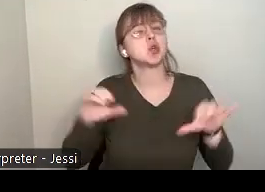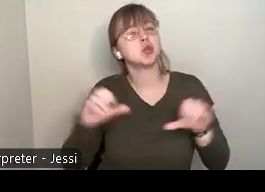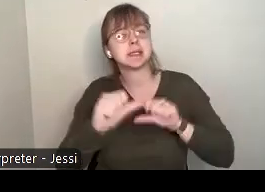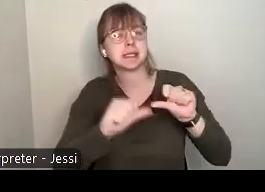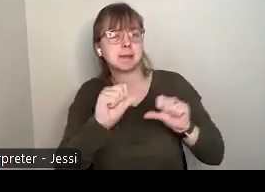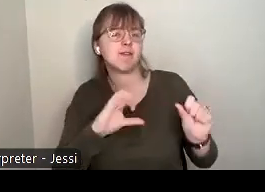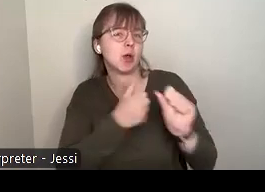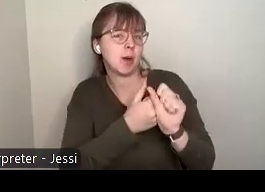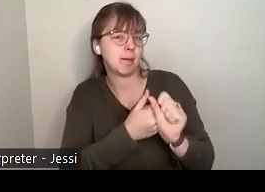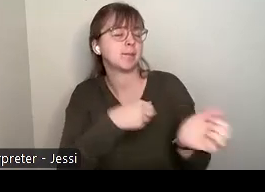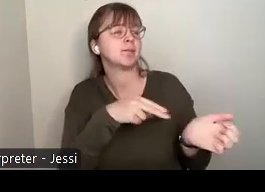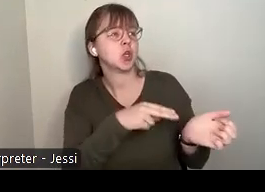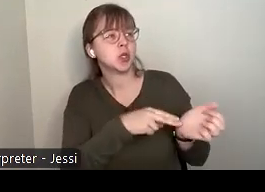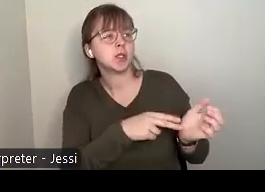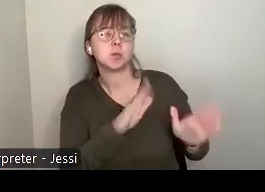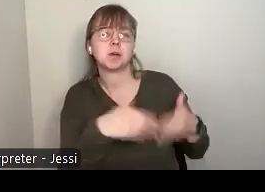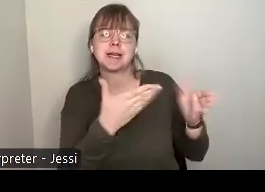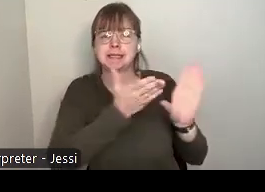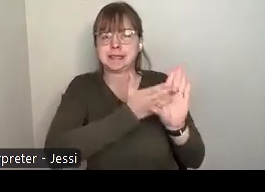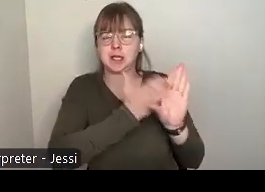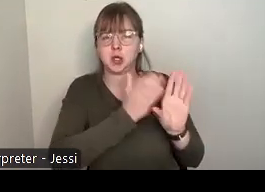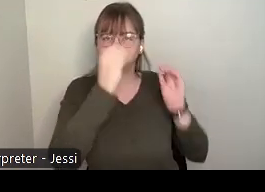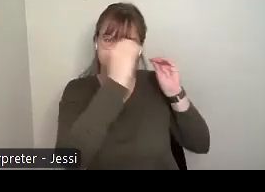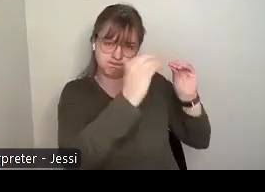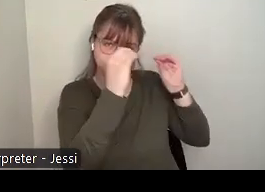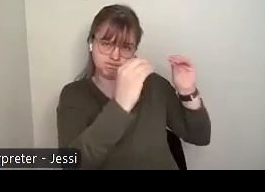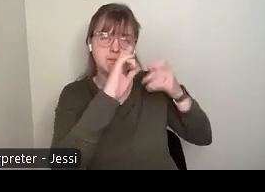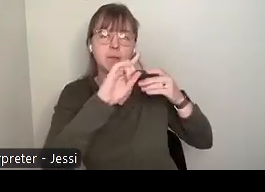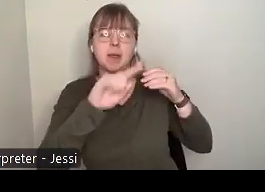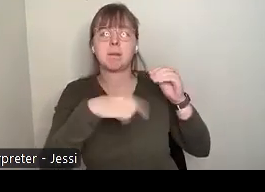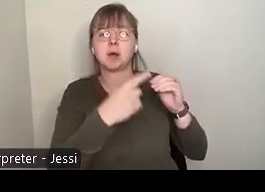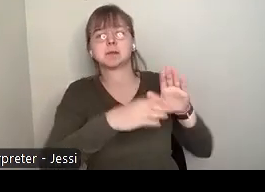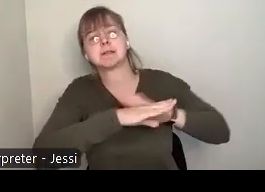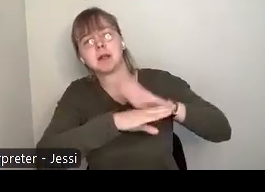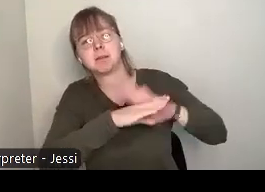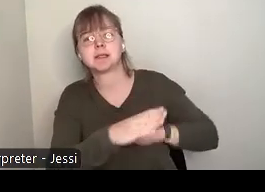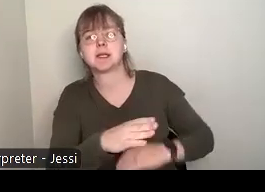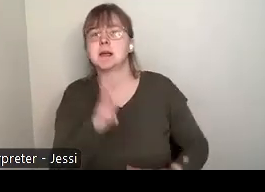nurse provides some psycho education um about development mom's planning to return to work